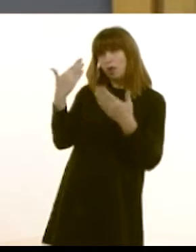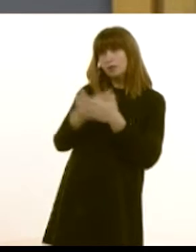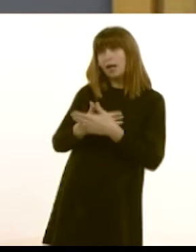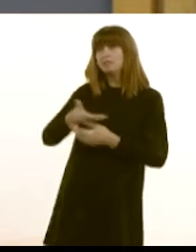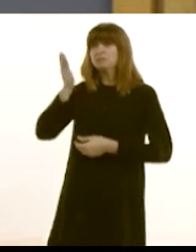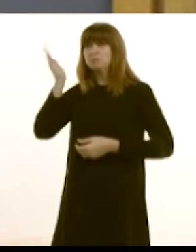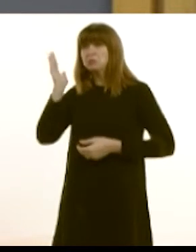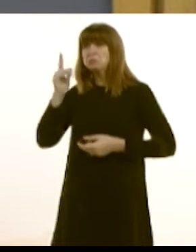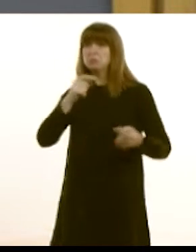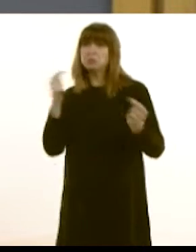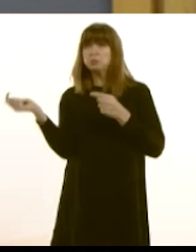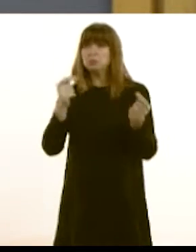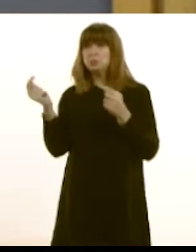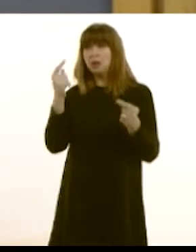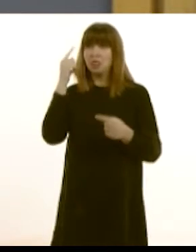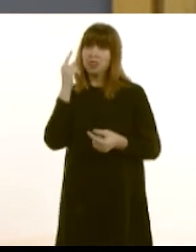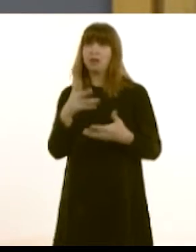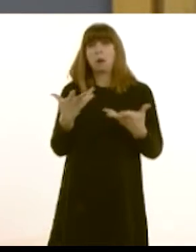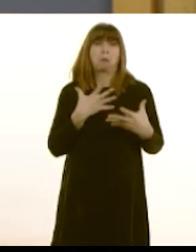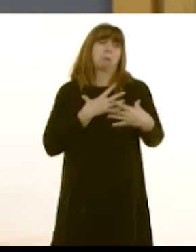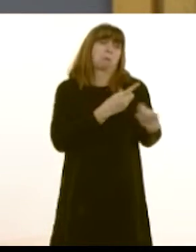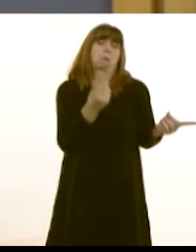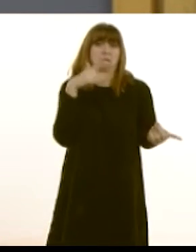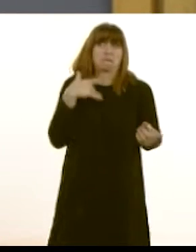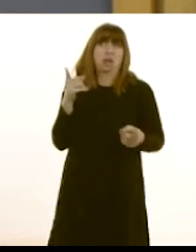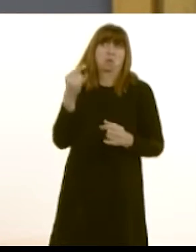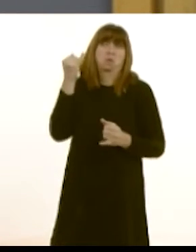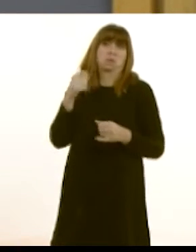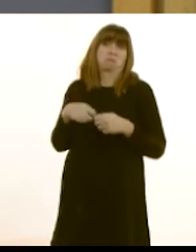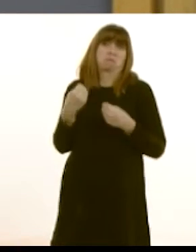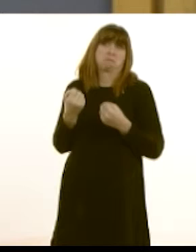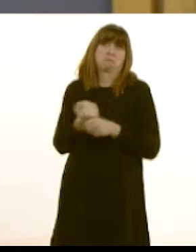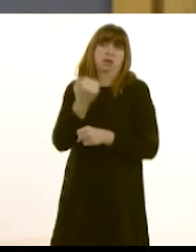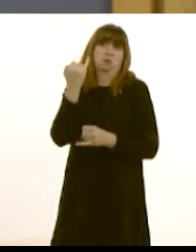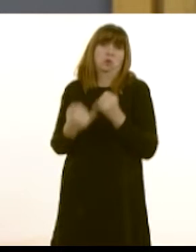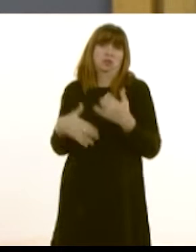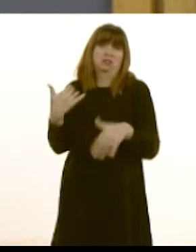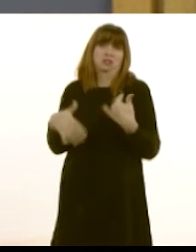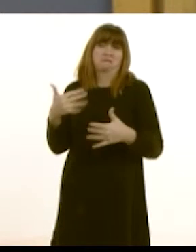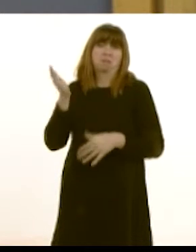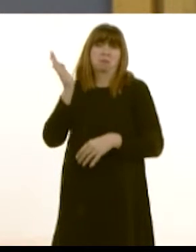Itís my view that those who try to frighten people into voting a certain way run the risk